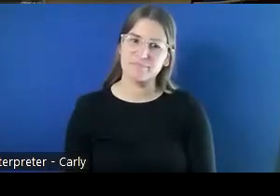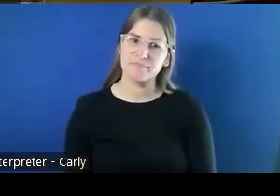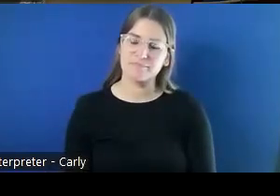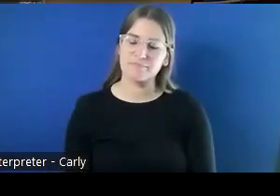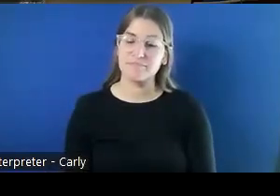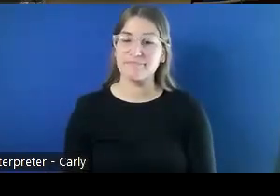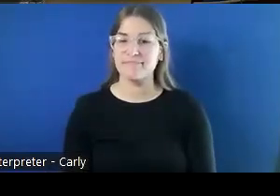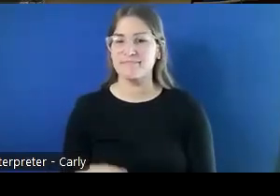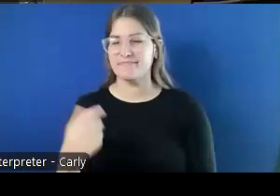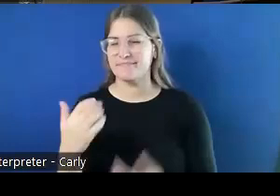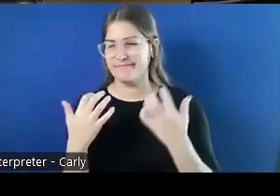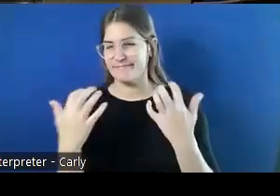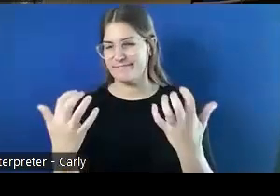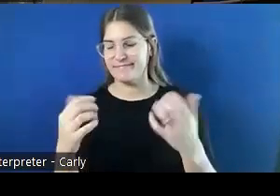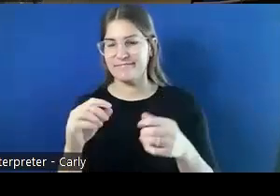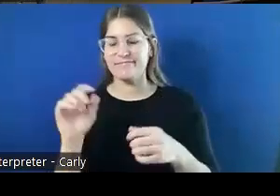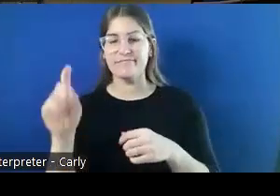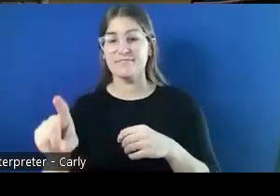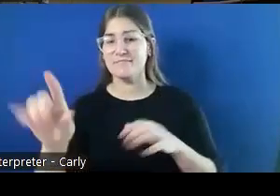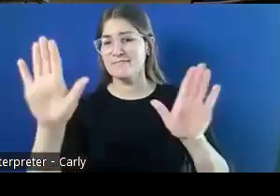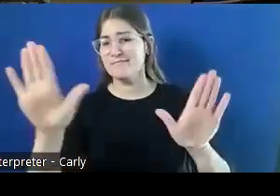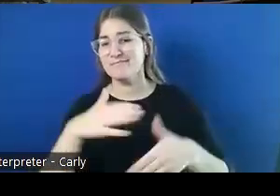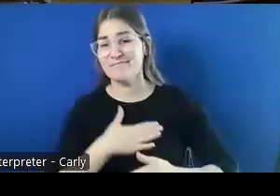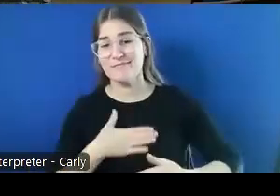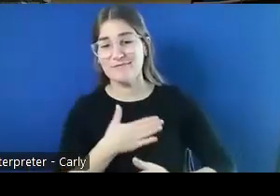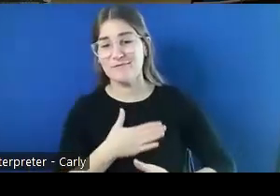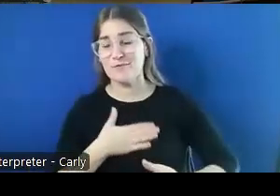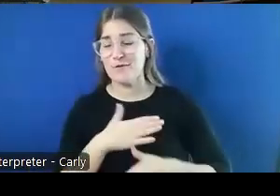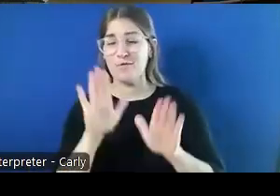really enjoyed this talk it was just wonderful to to basically kind of you know see all this